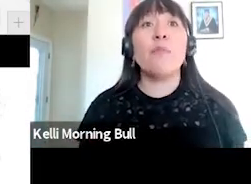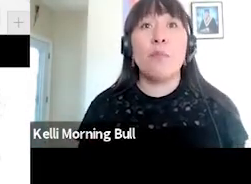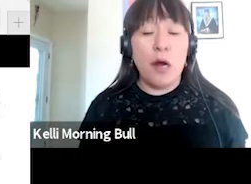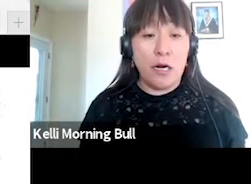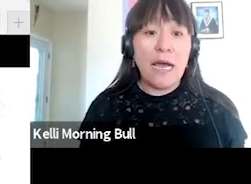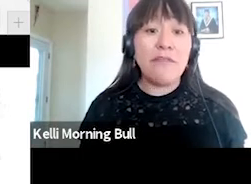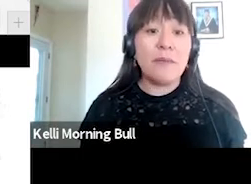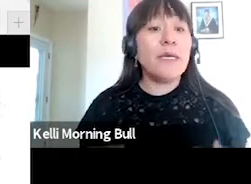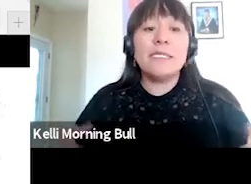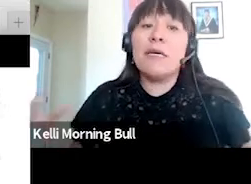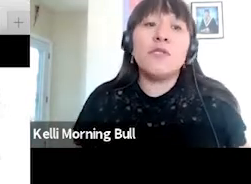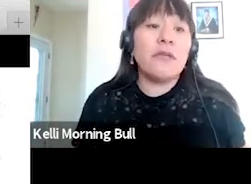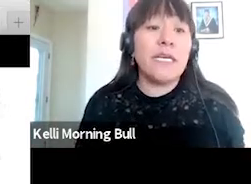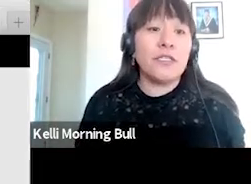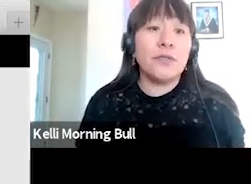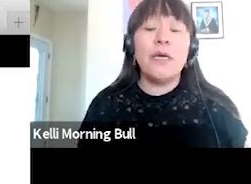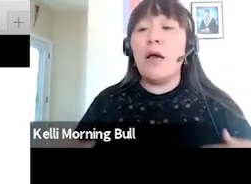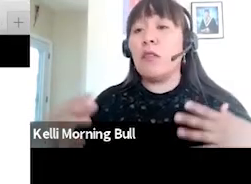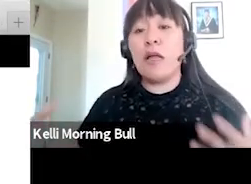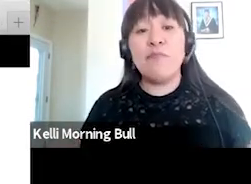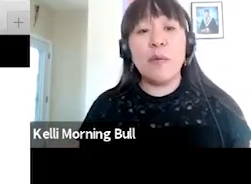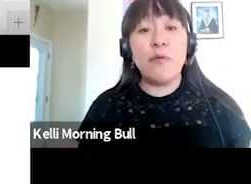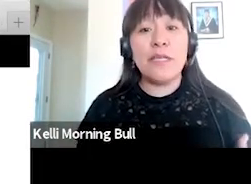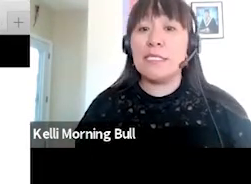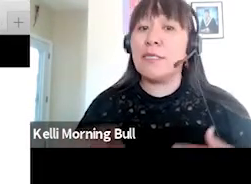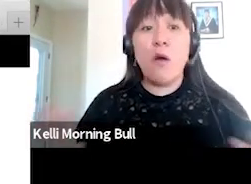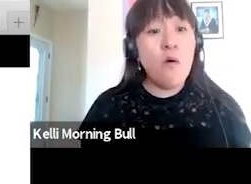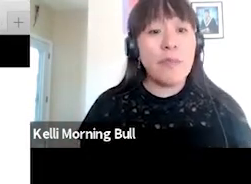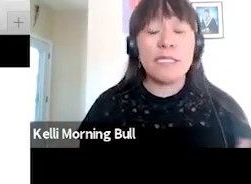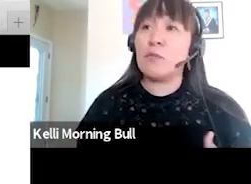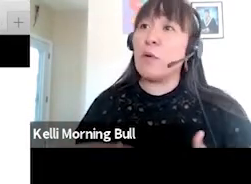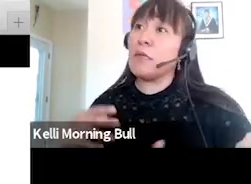be a part of it because they also live here too. A lot of people, this is their home. This is where,